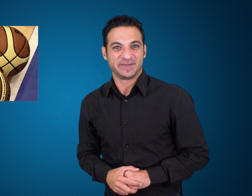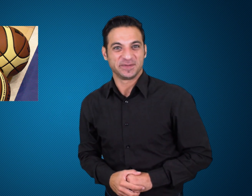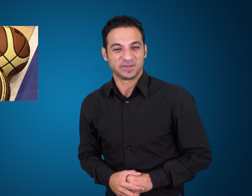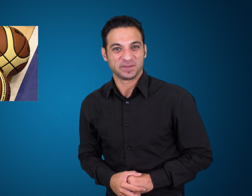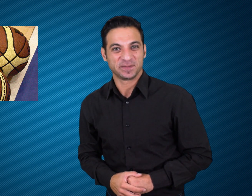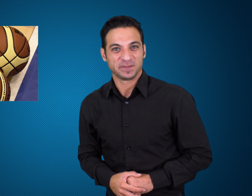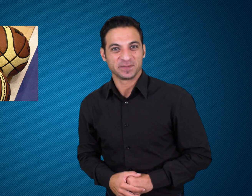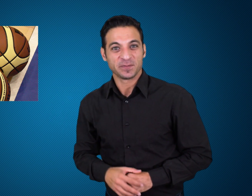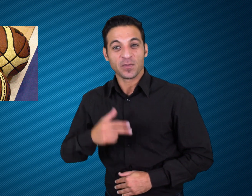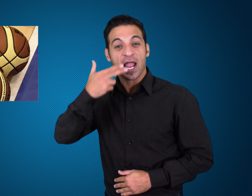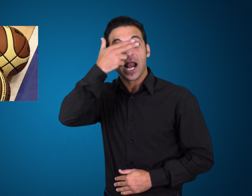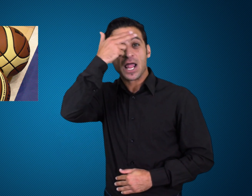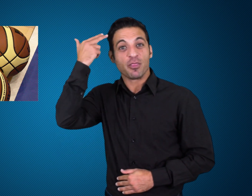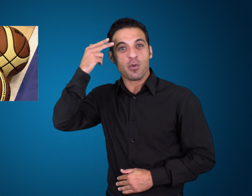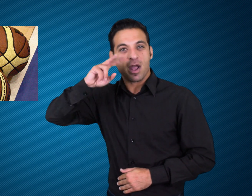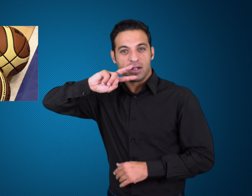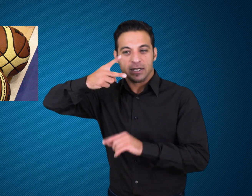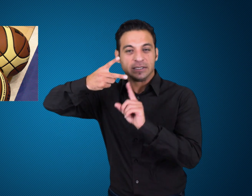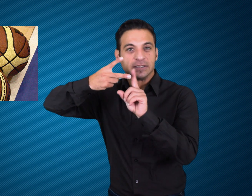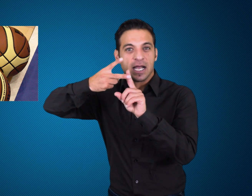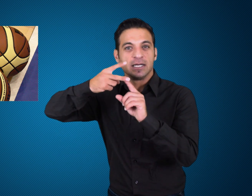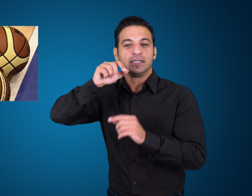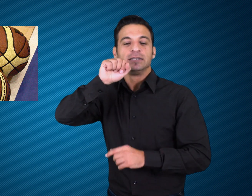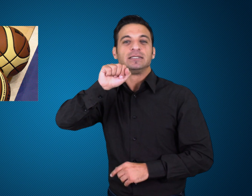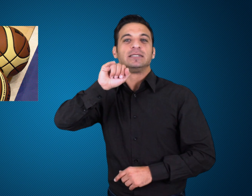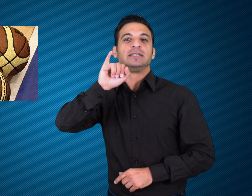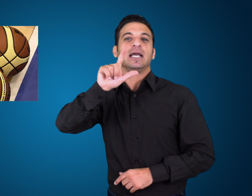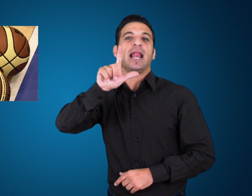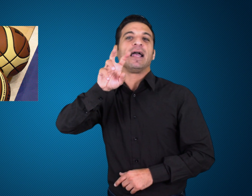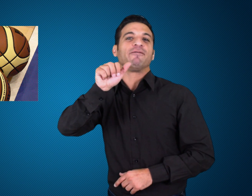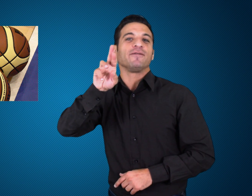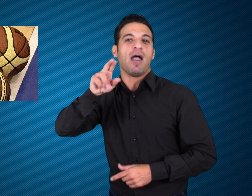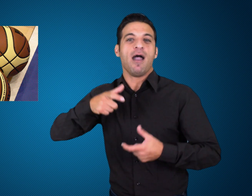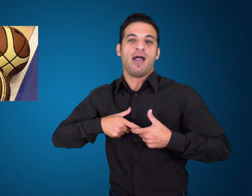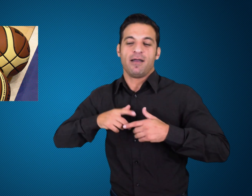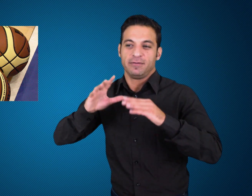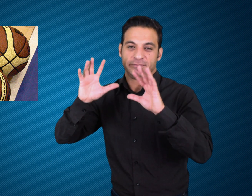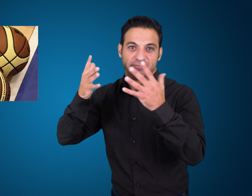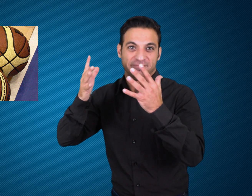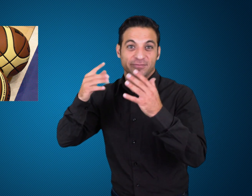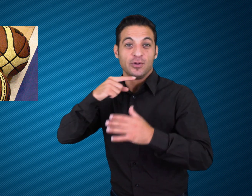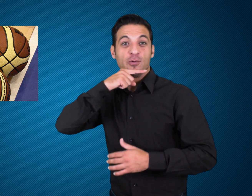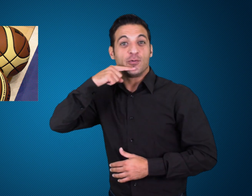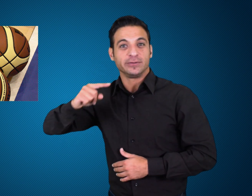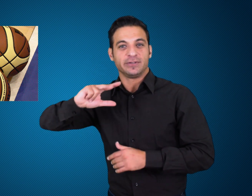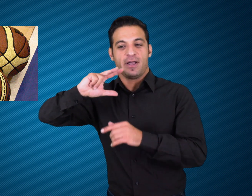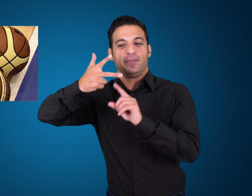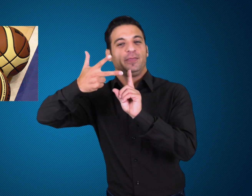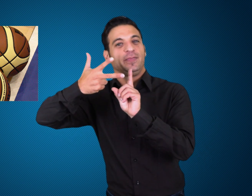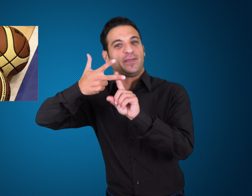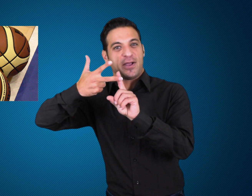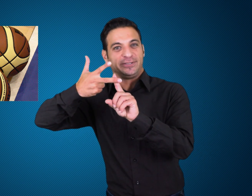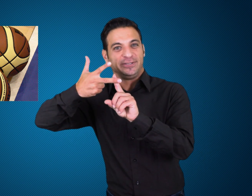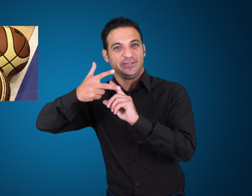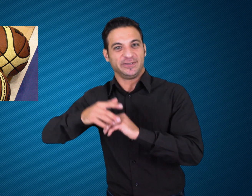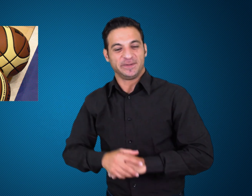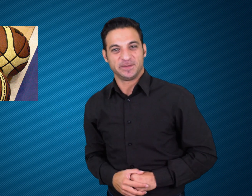and Russia came in third.